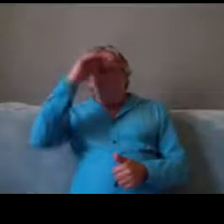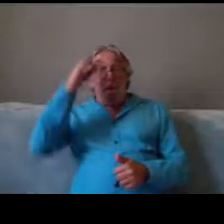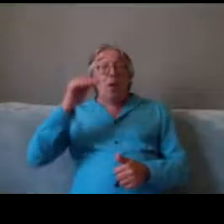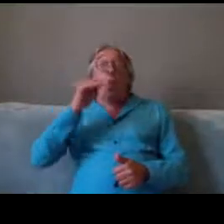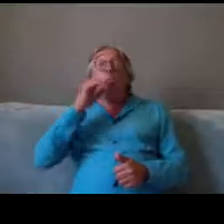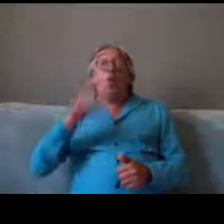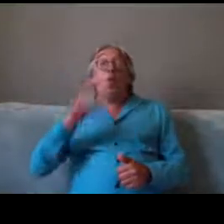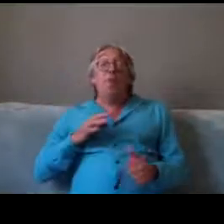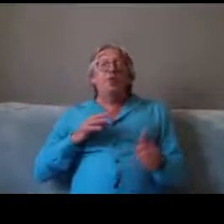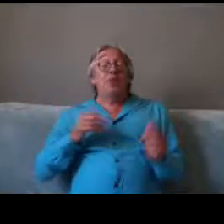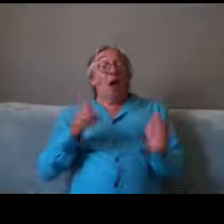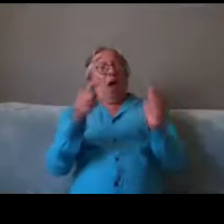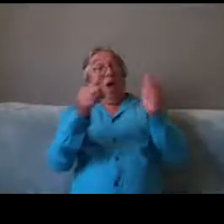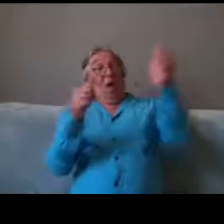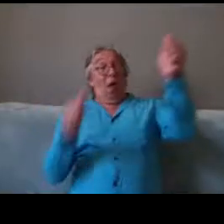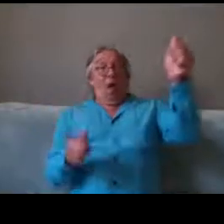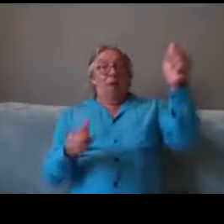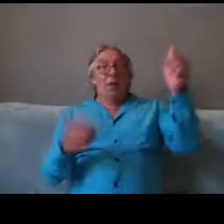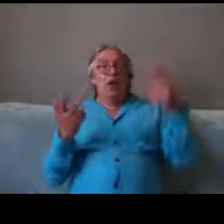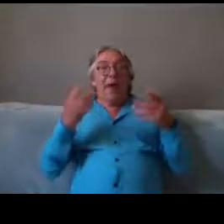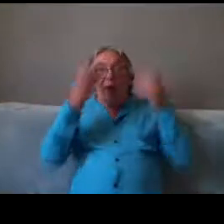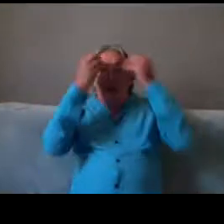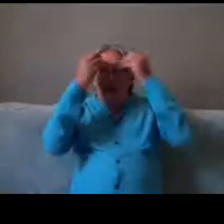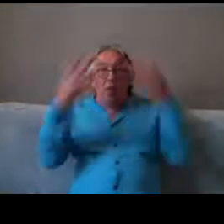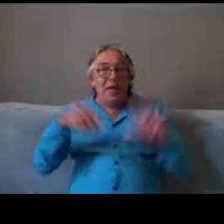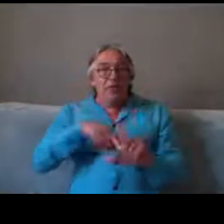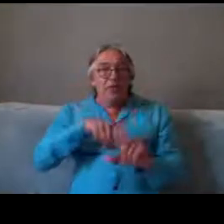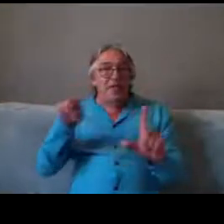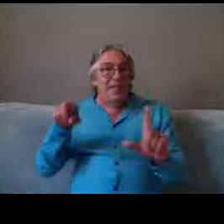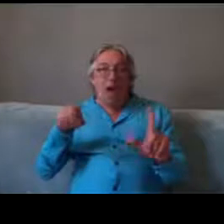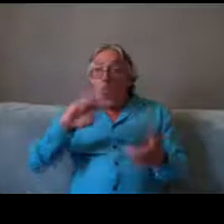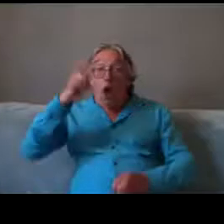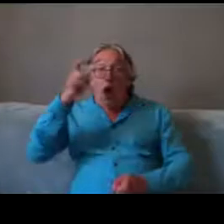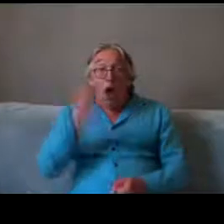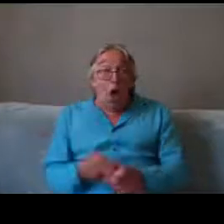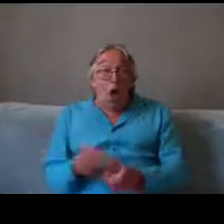Marta Gutierrez mentioned earlier, many of the improvements suggested